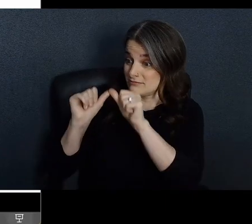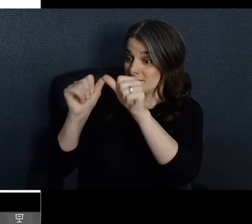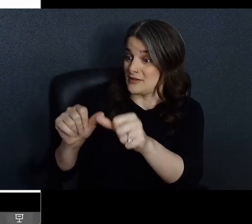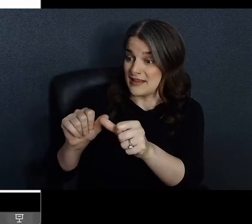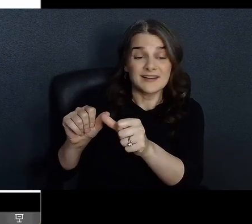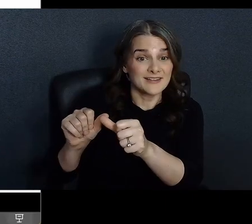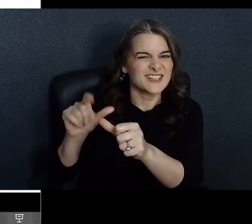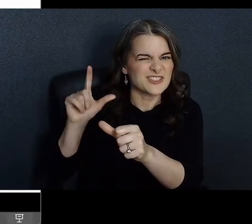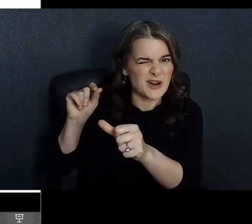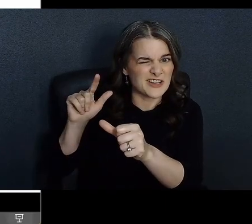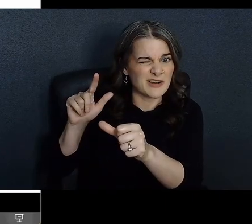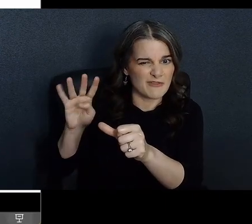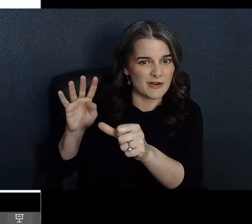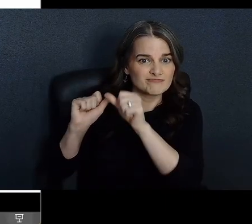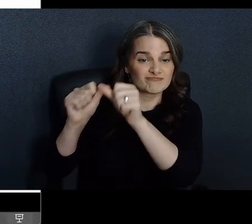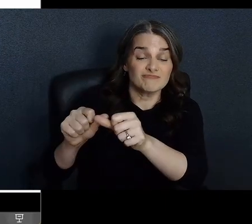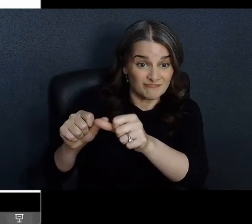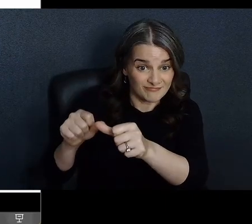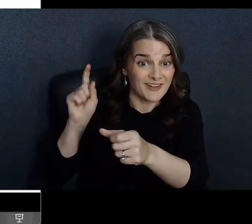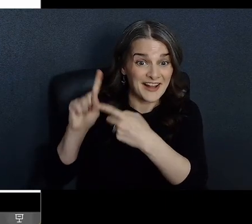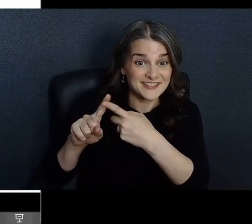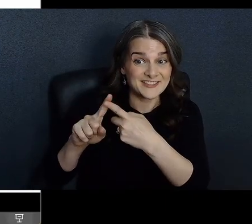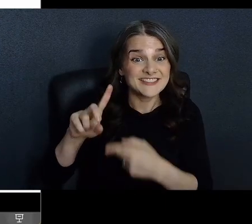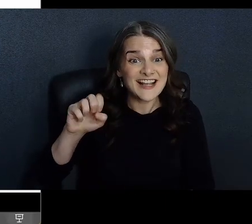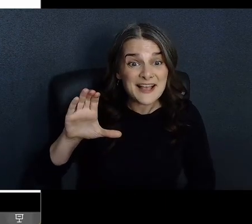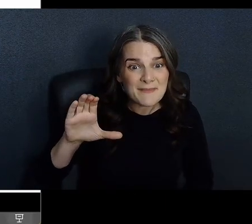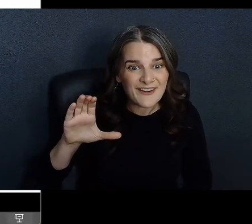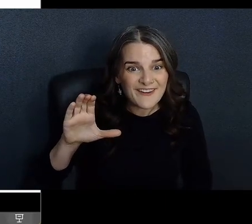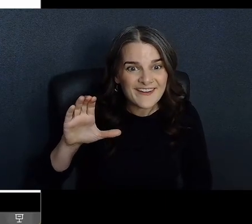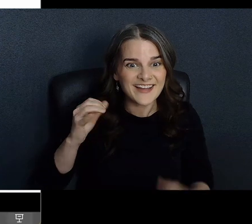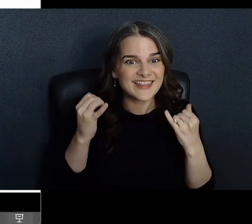and it will continue until December of this particular calendar year.